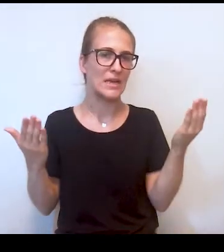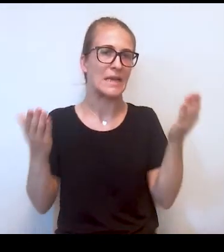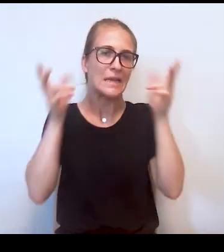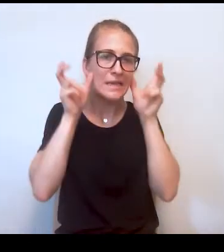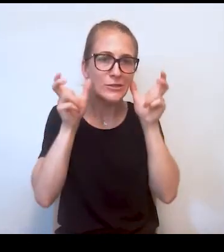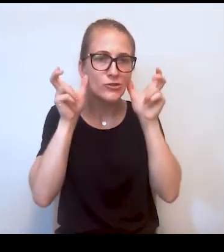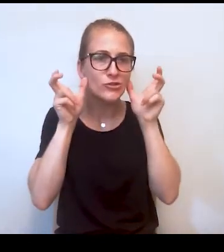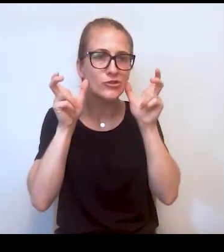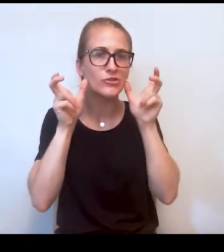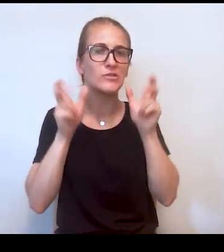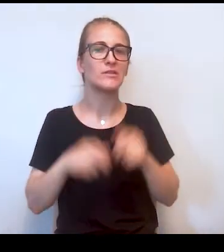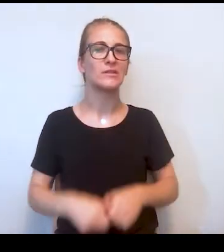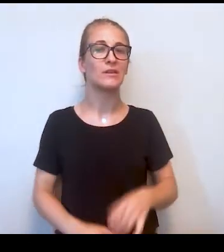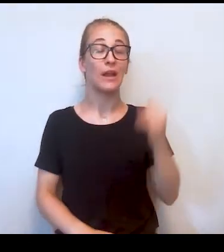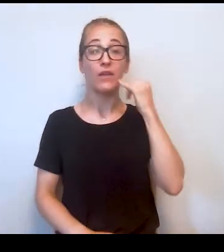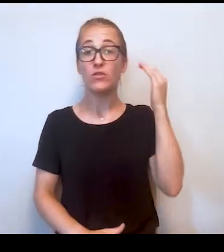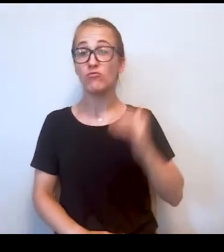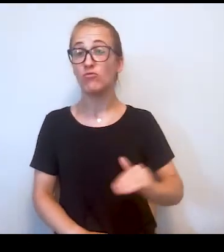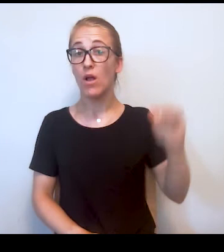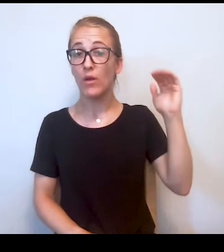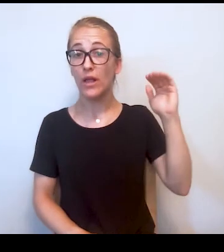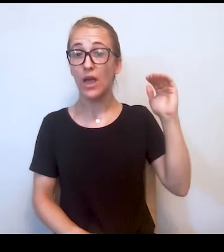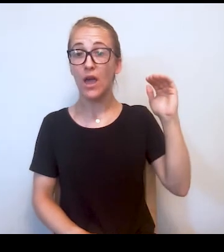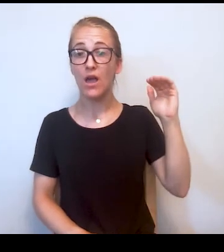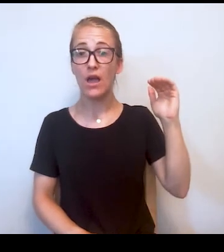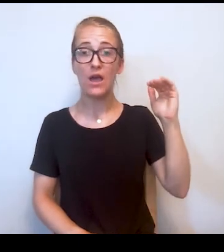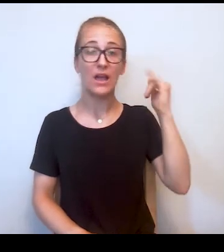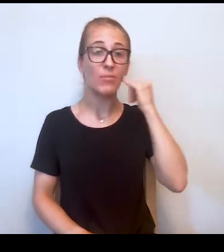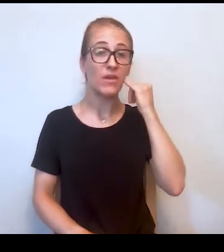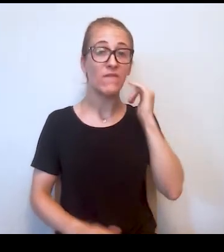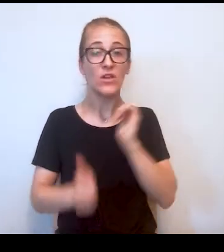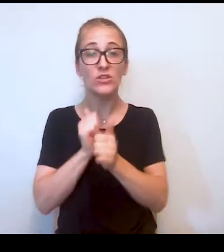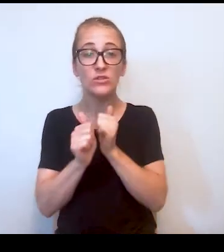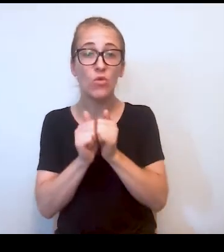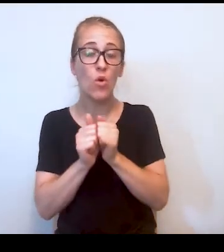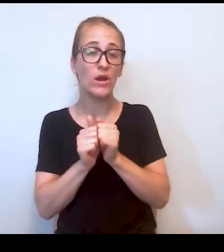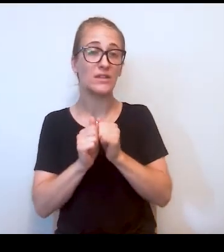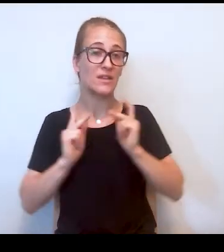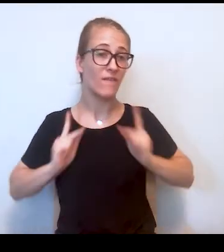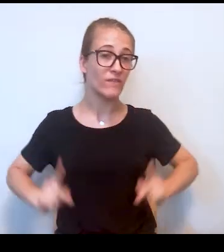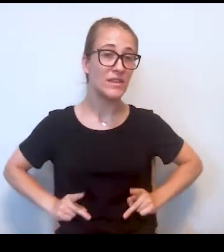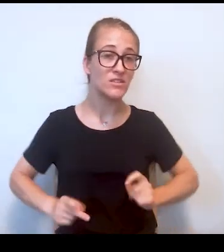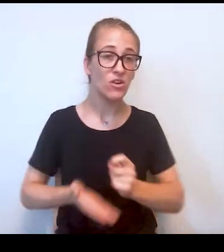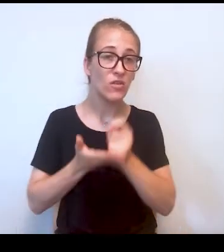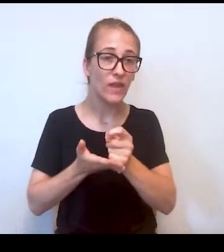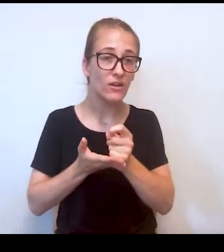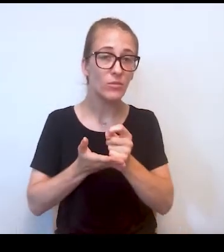I'm thinking after injury; and you're getting pushed to get better,